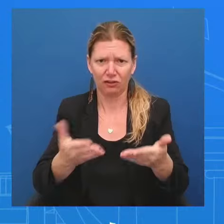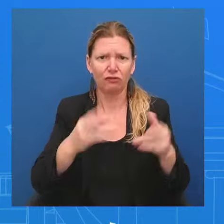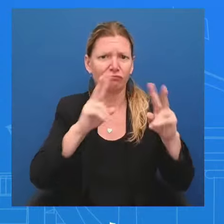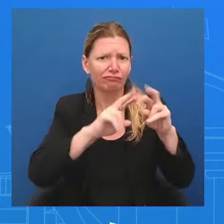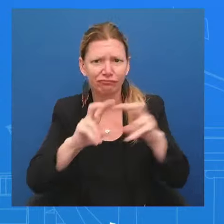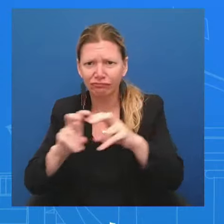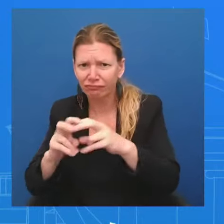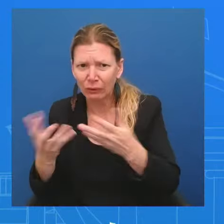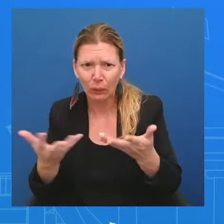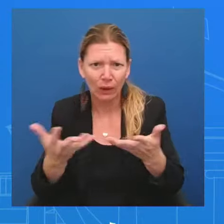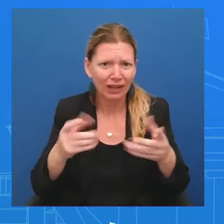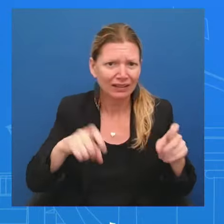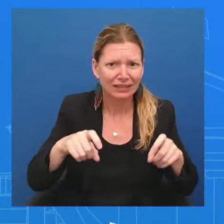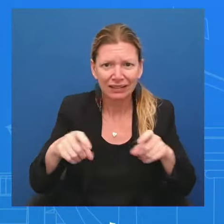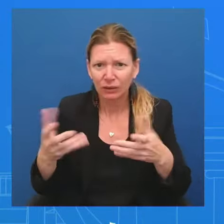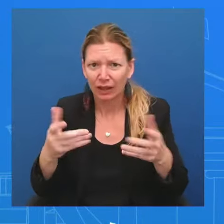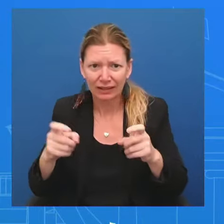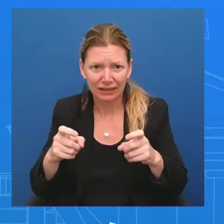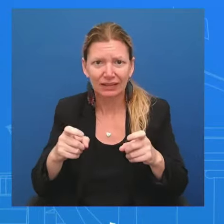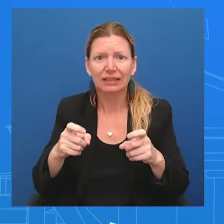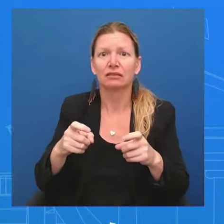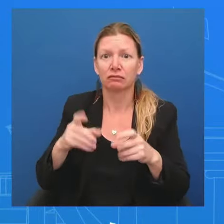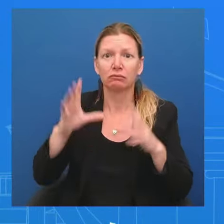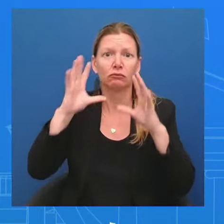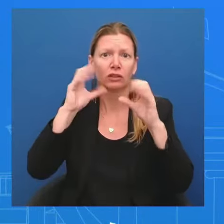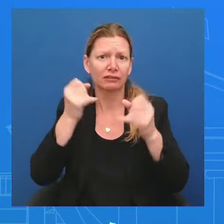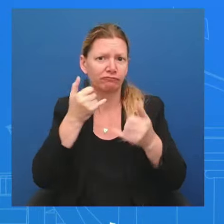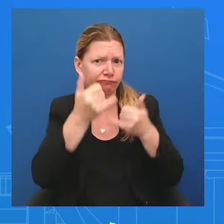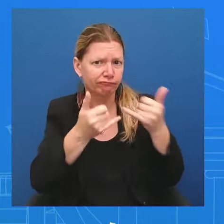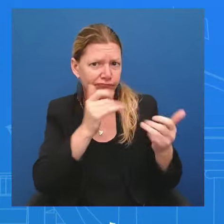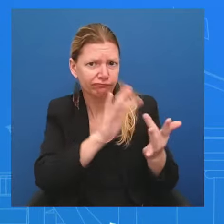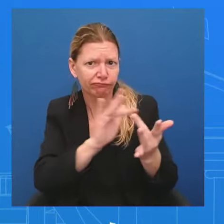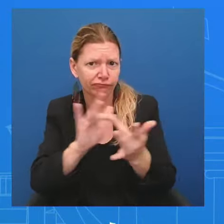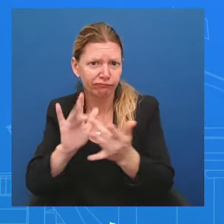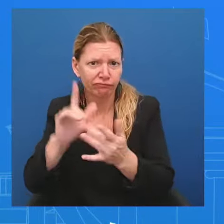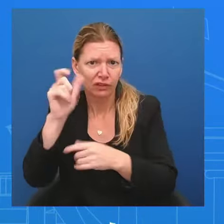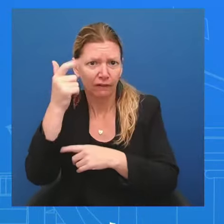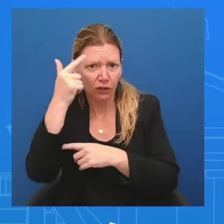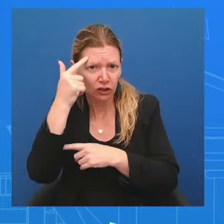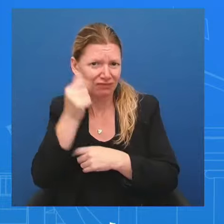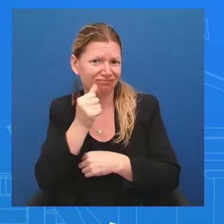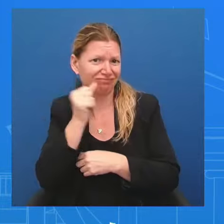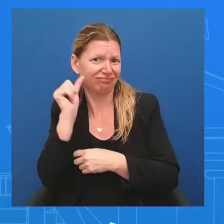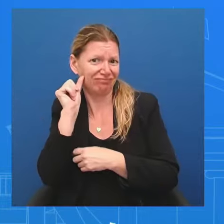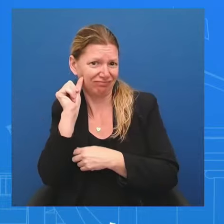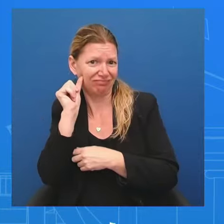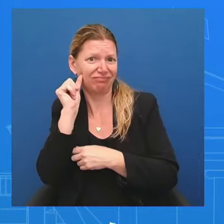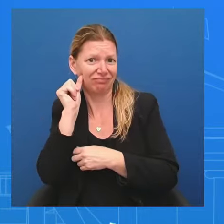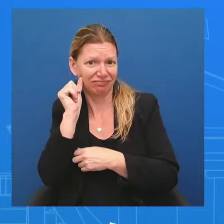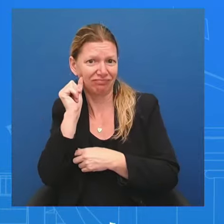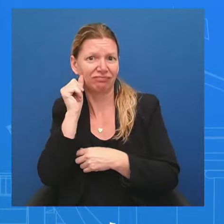We read that out and obviously we are here to assist on the federal government side and are ready to help.